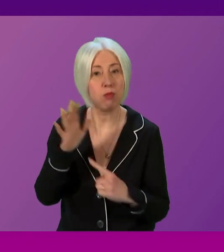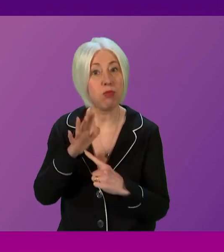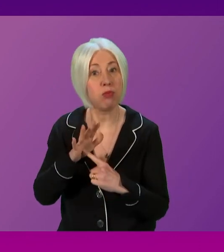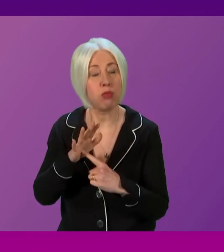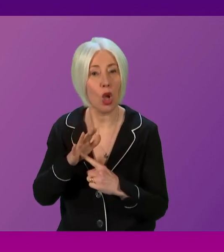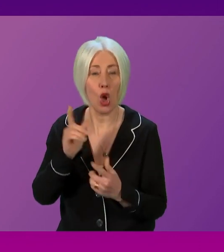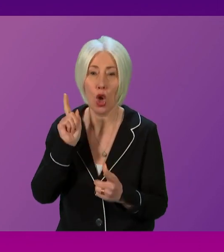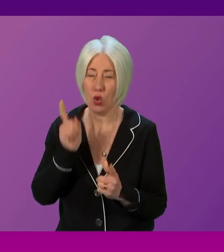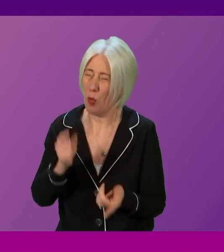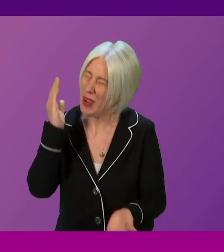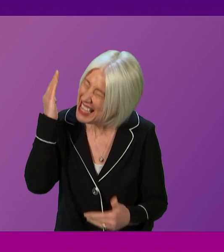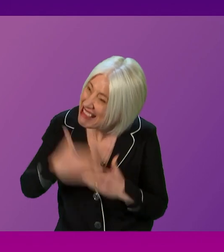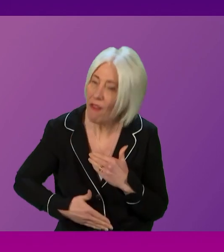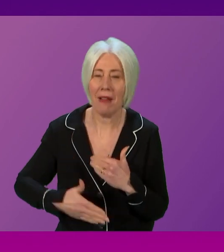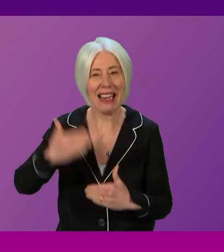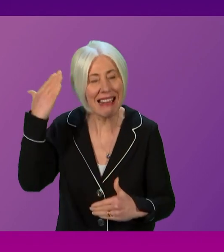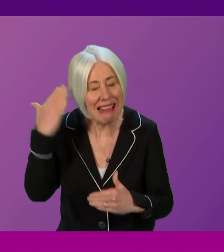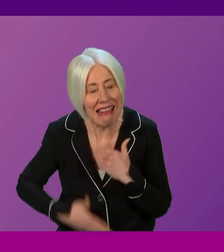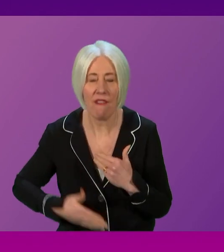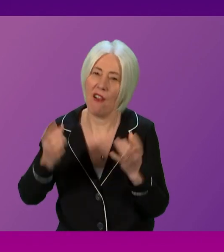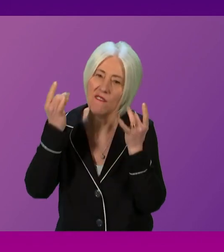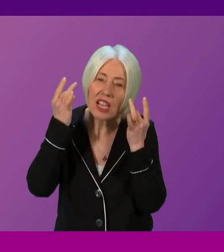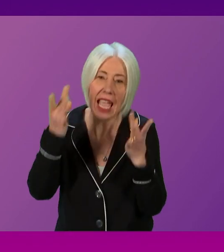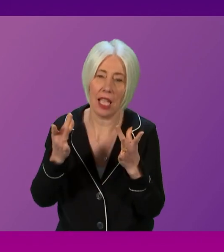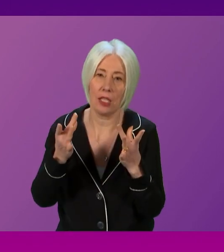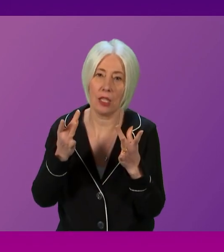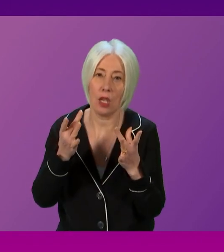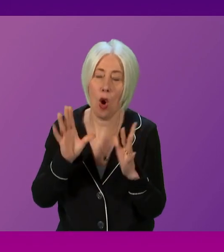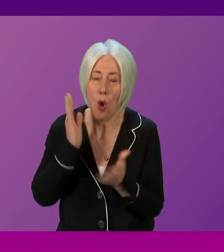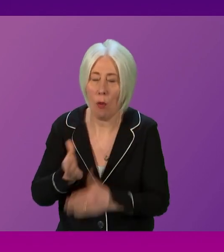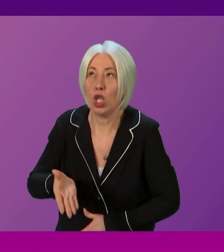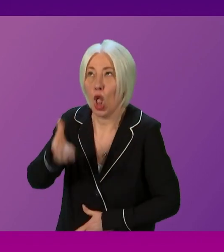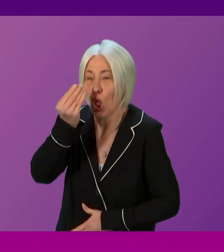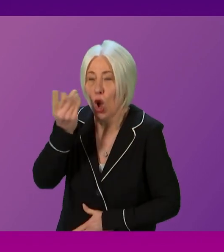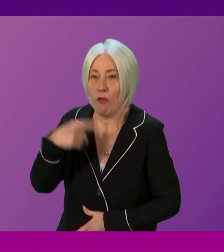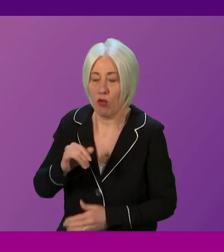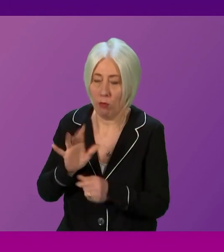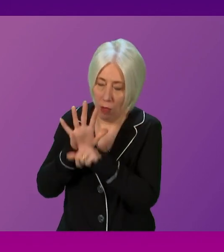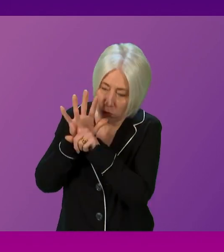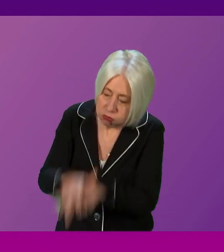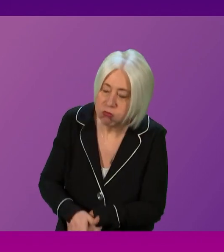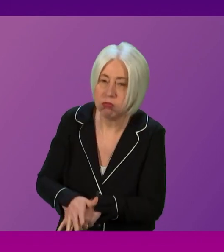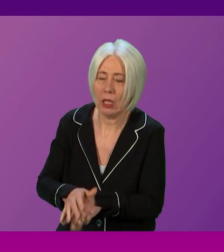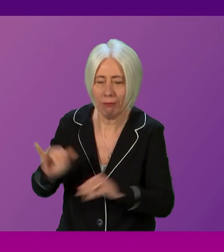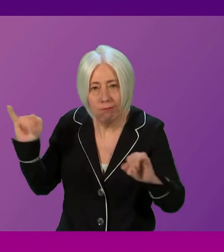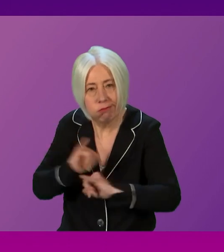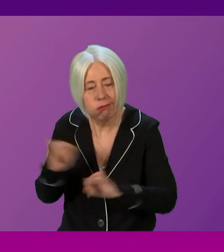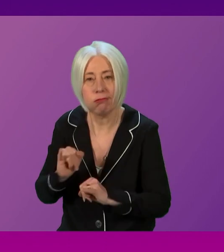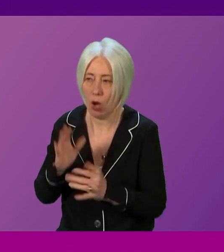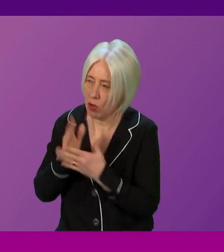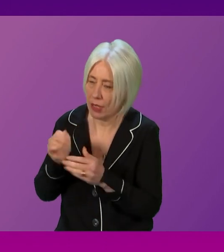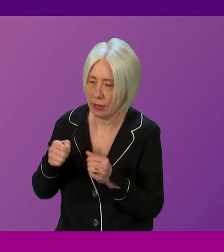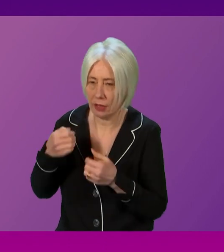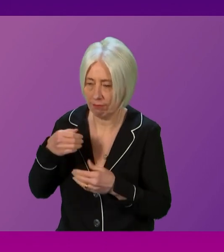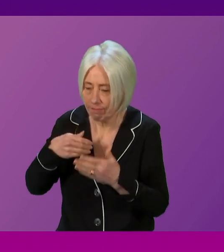we never forget the lesson that atrocities and oppression must be fought, wheresoever they occur?